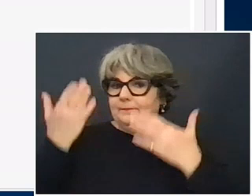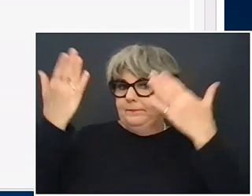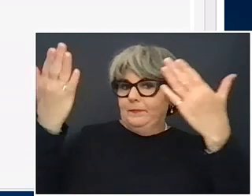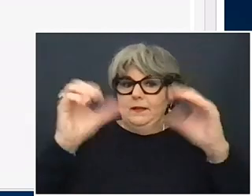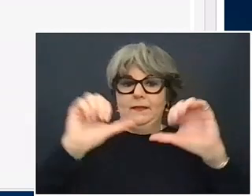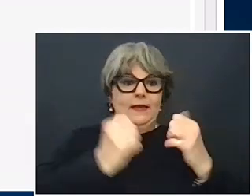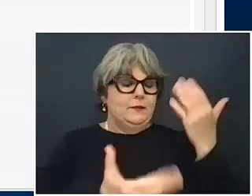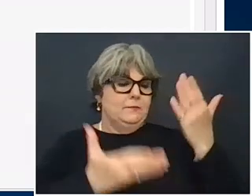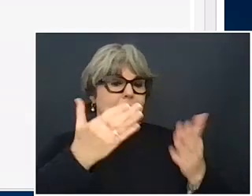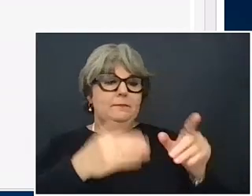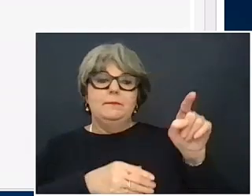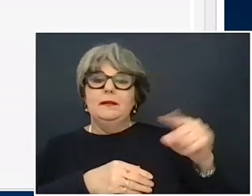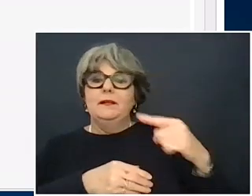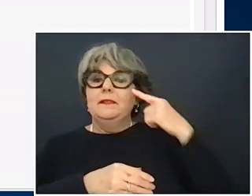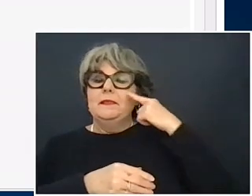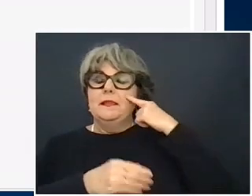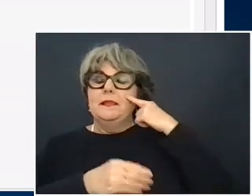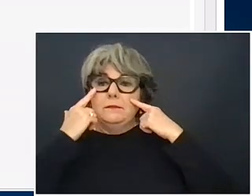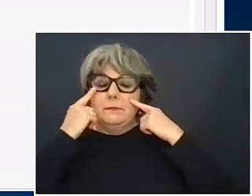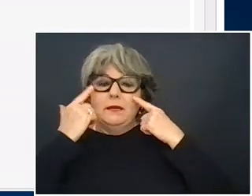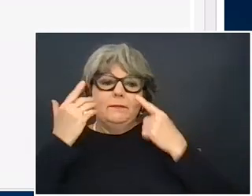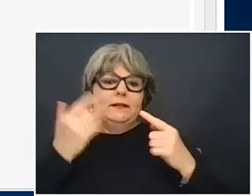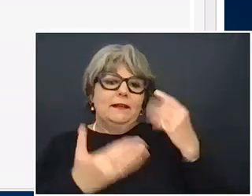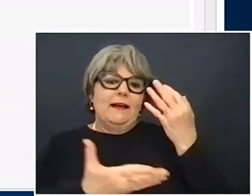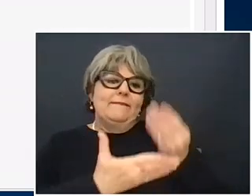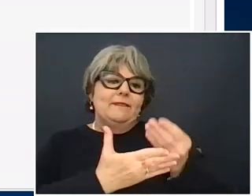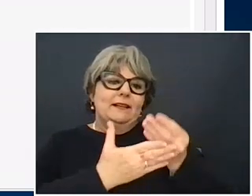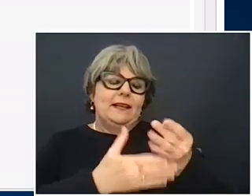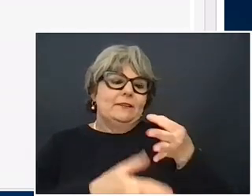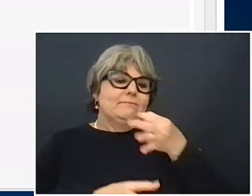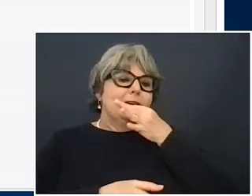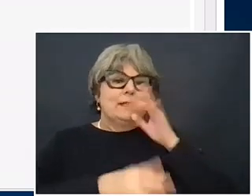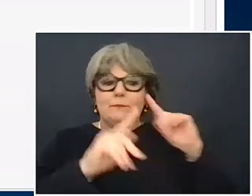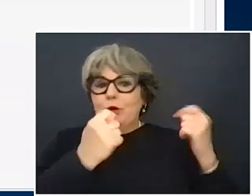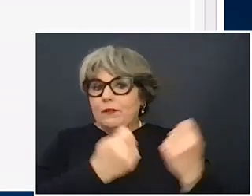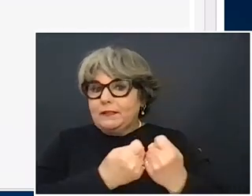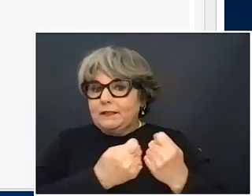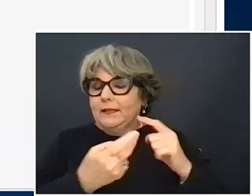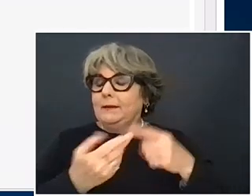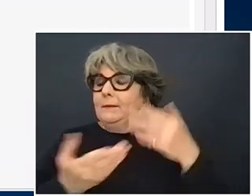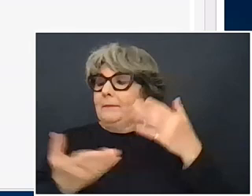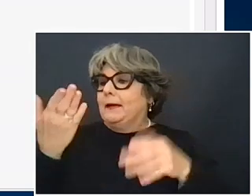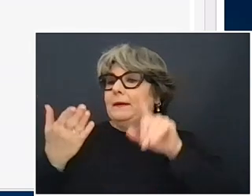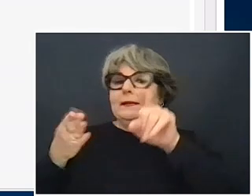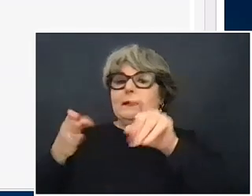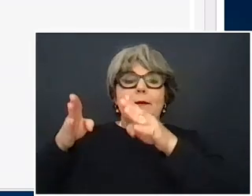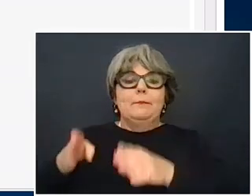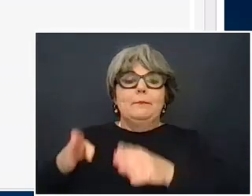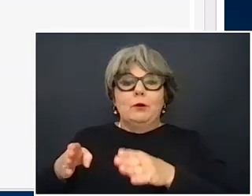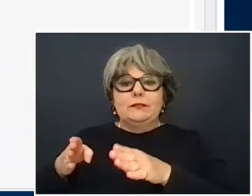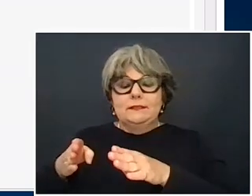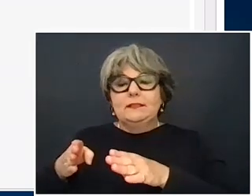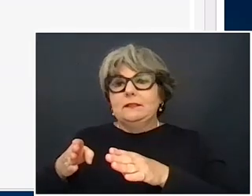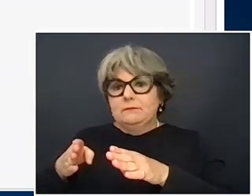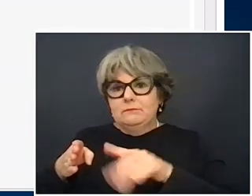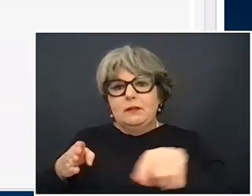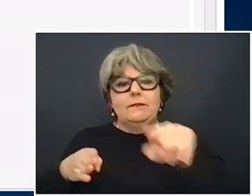think they may need a financial expert on the team. They may think they need some of these additional folks in addition to the